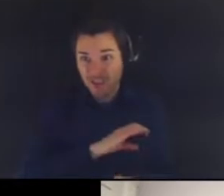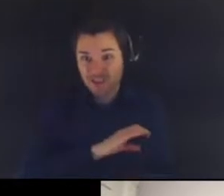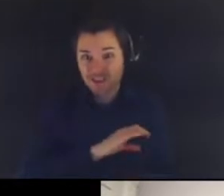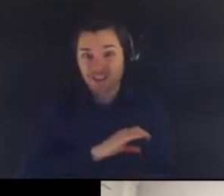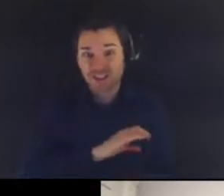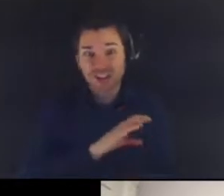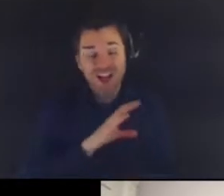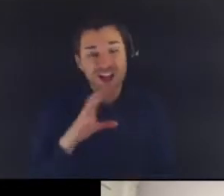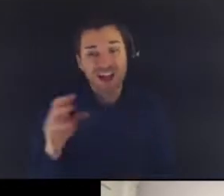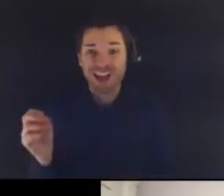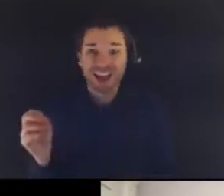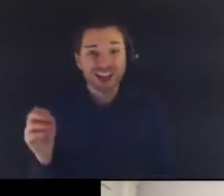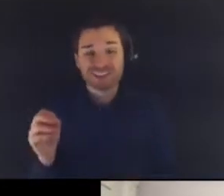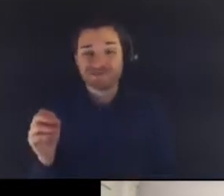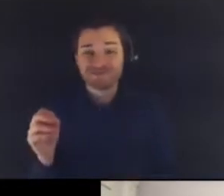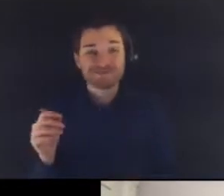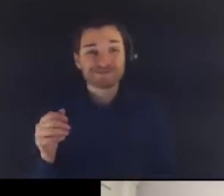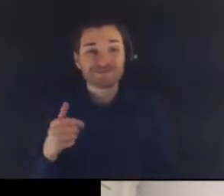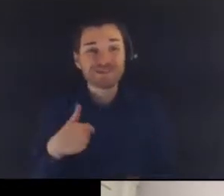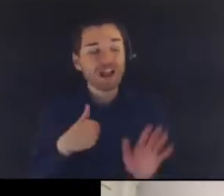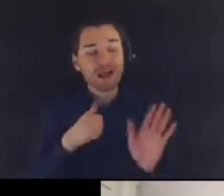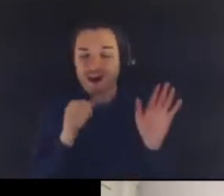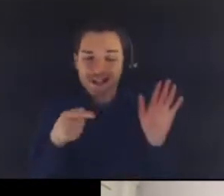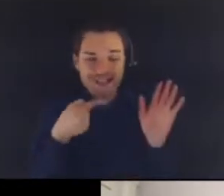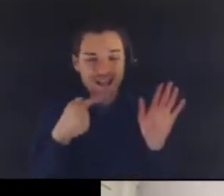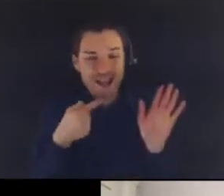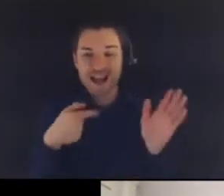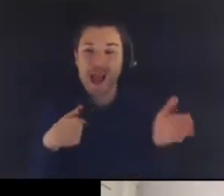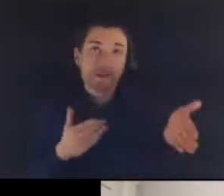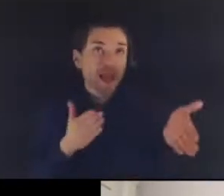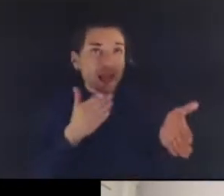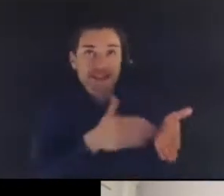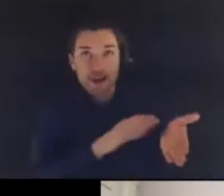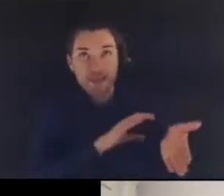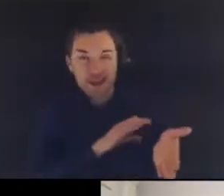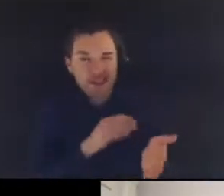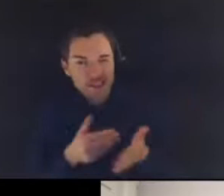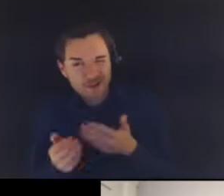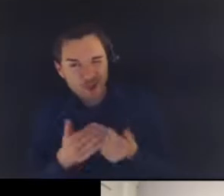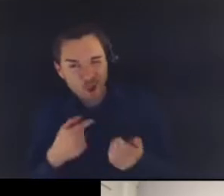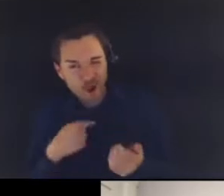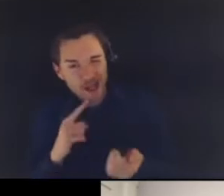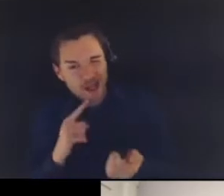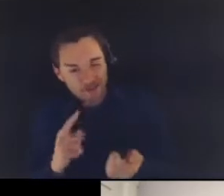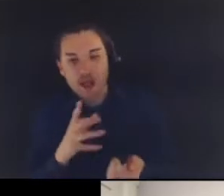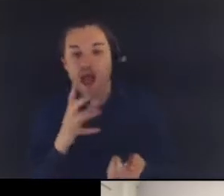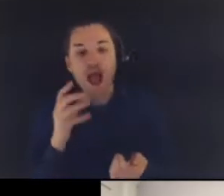And I m not saying I m anti-police, even though I am, and I m not saying everyone should be